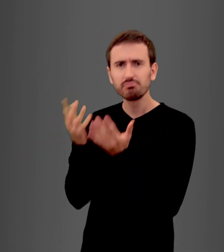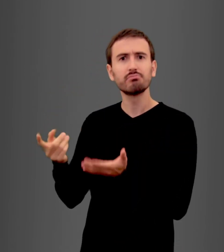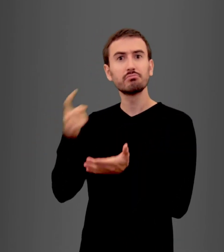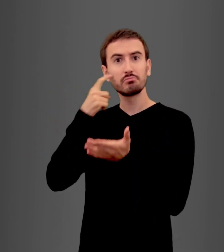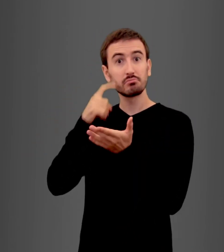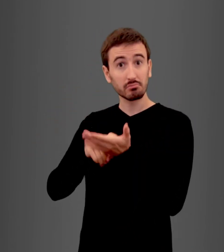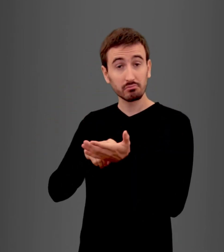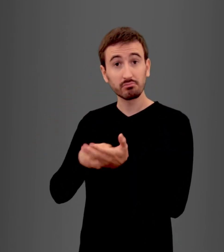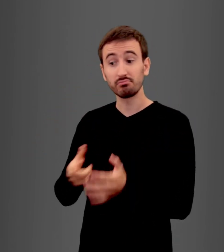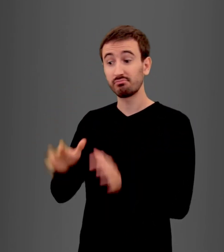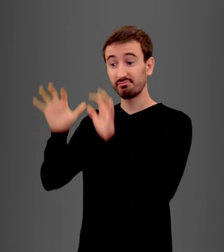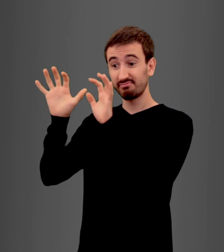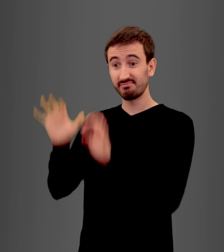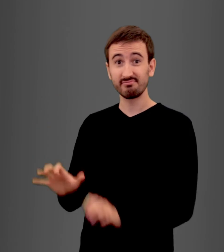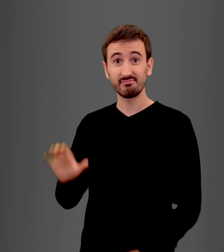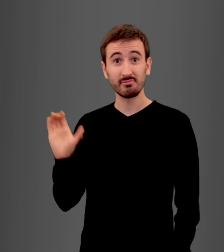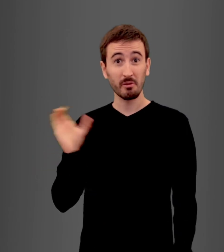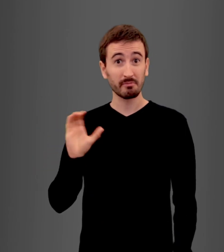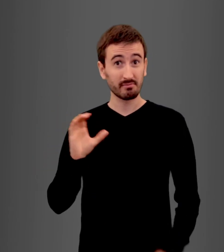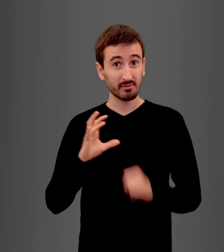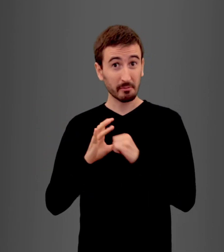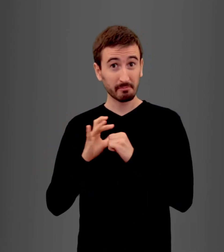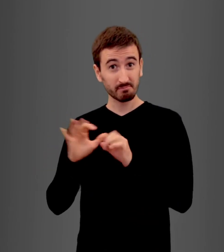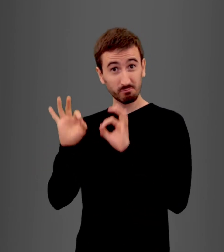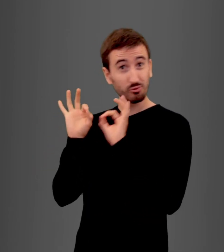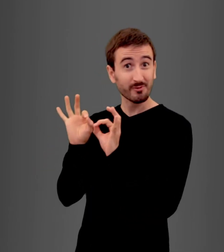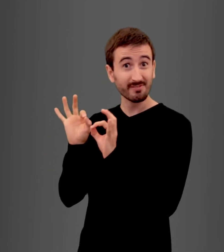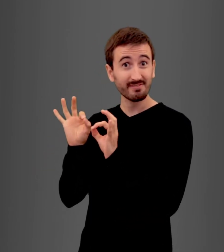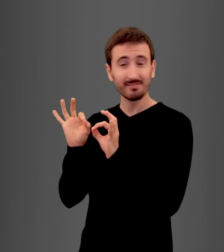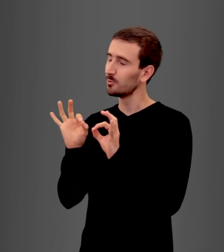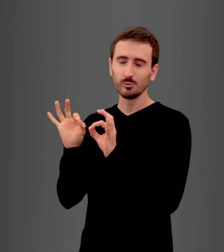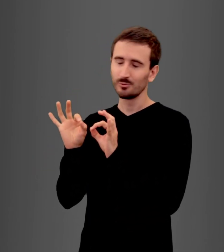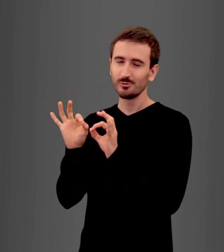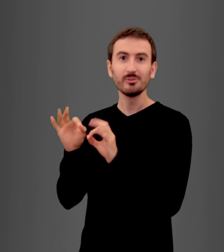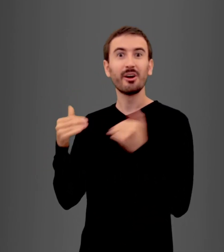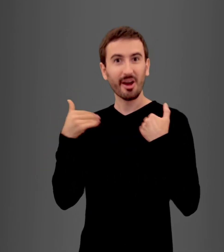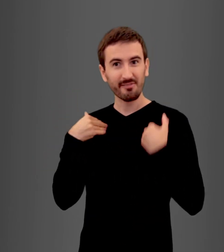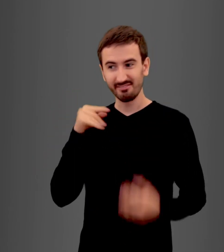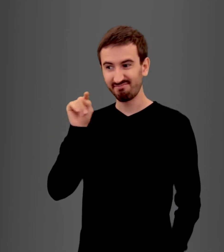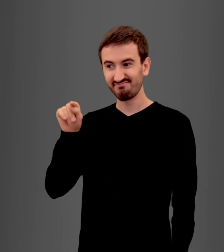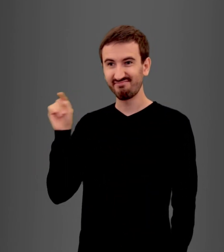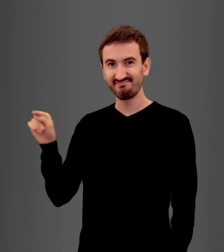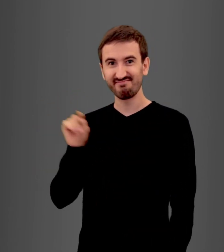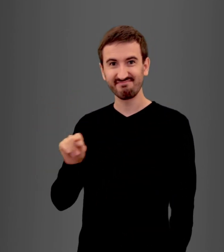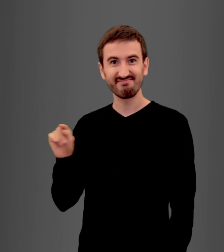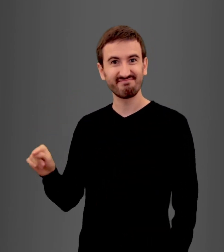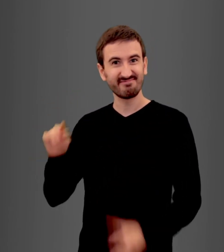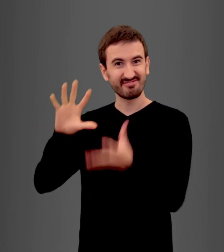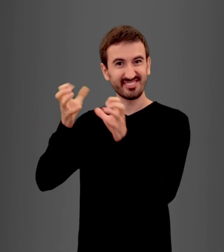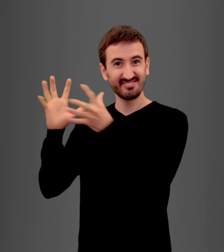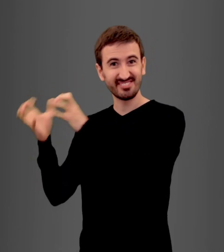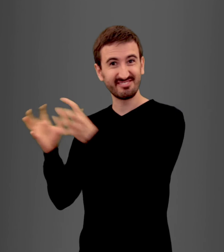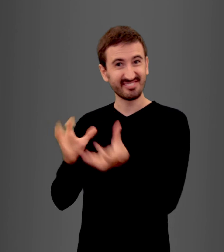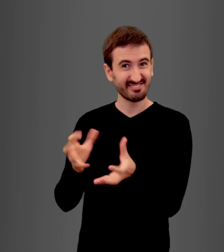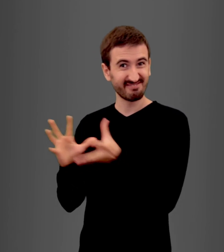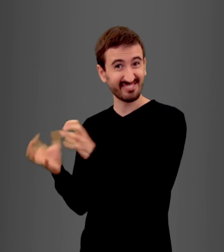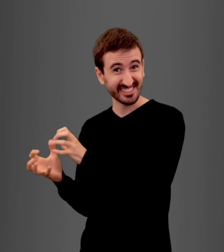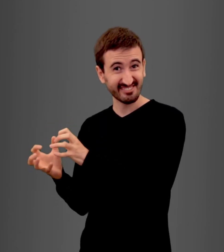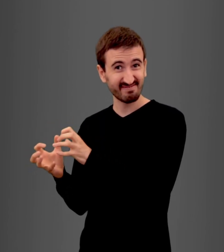we will find that instead of being composed purely of carbon atoms, the lattice contains some defects.